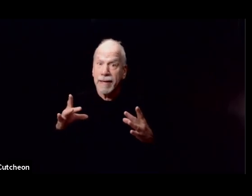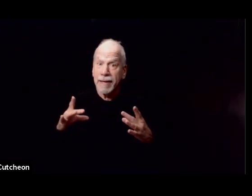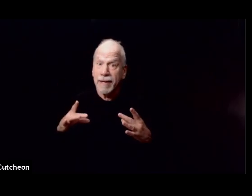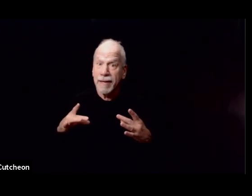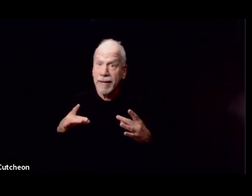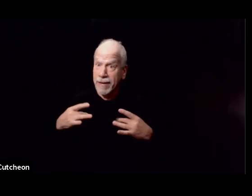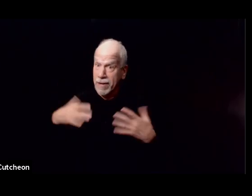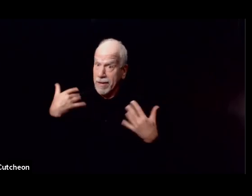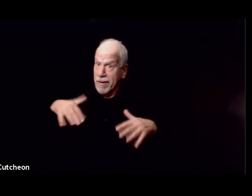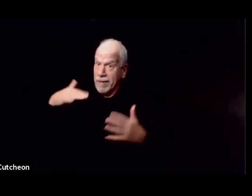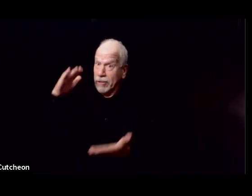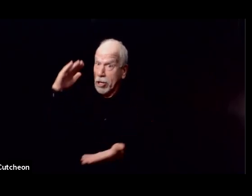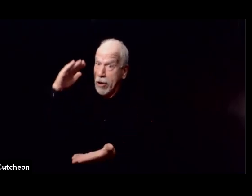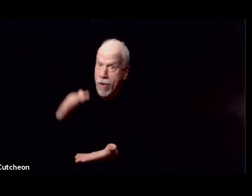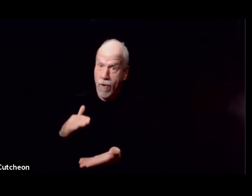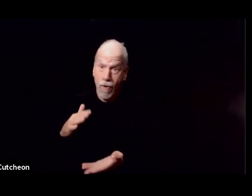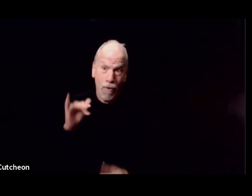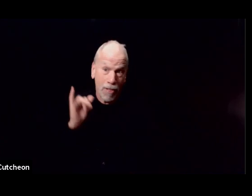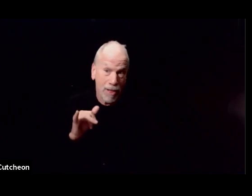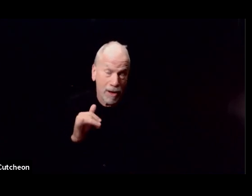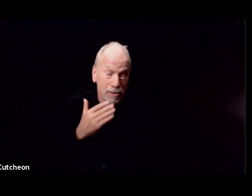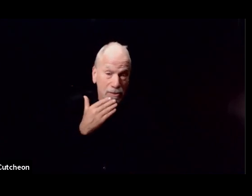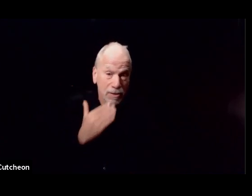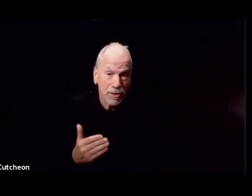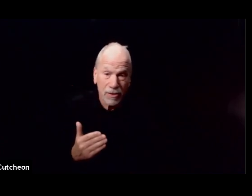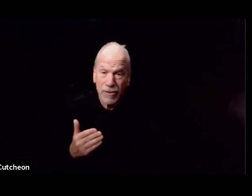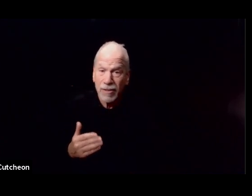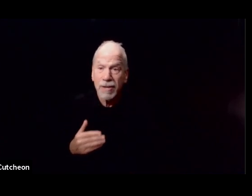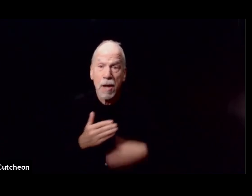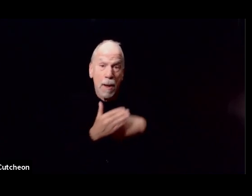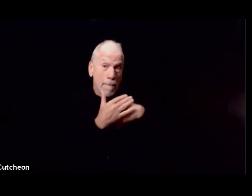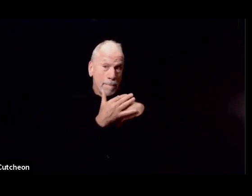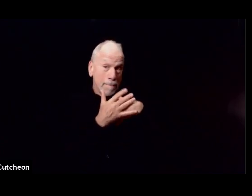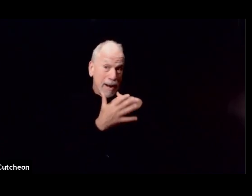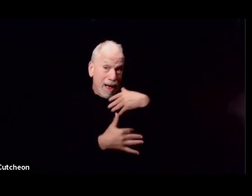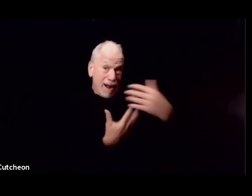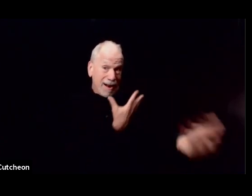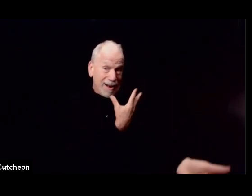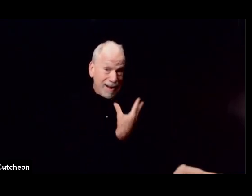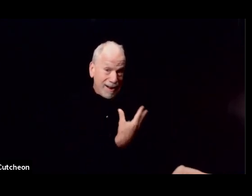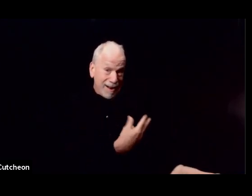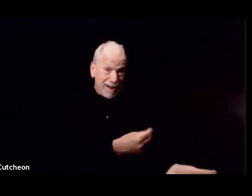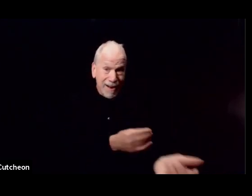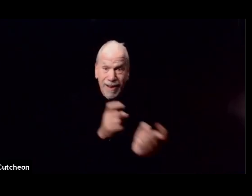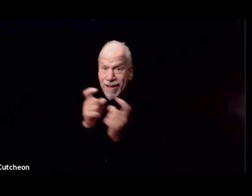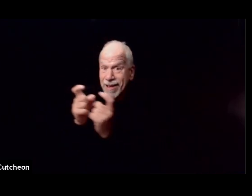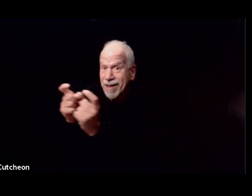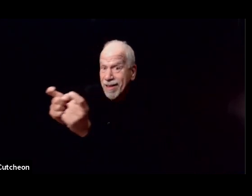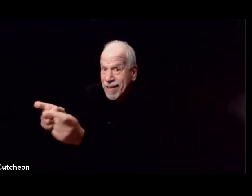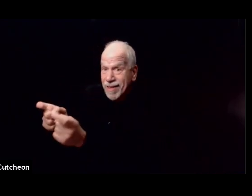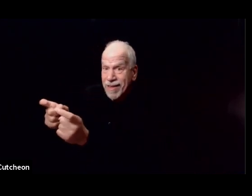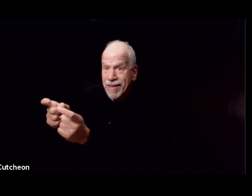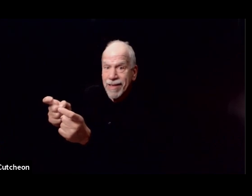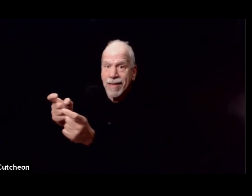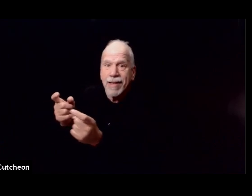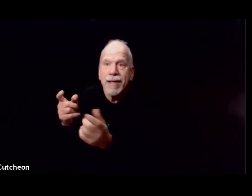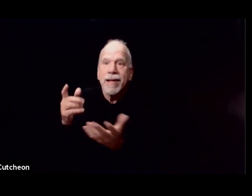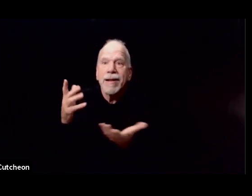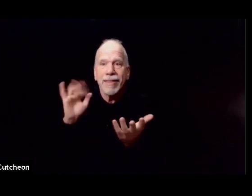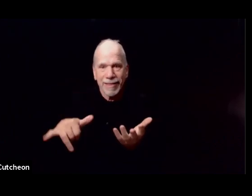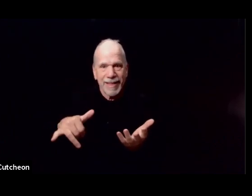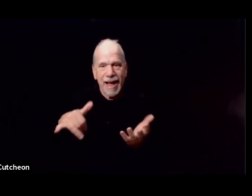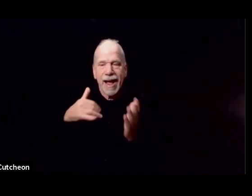blood bank donors are not representative of all populations in Minnesota and we do have